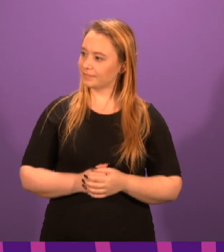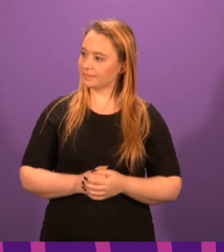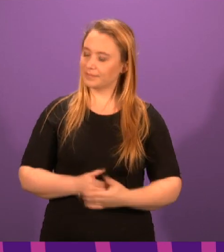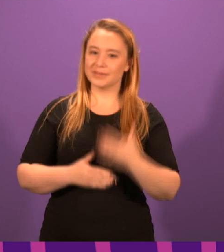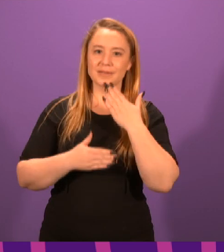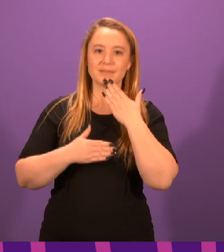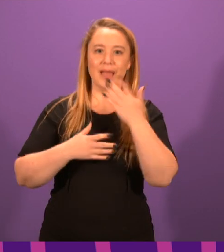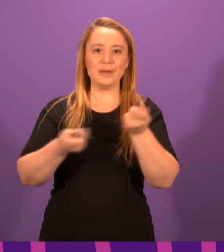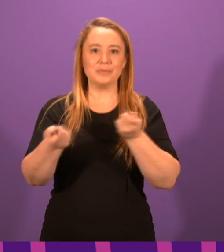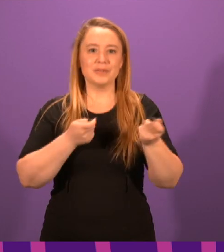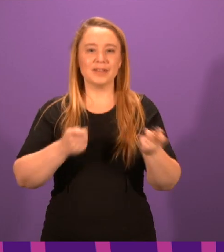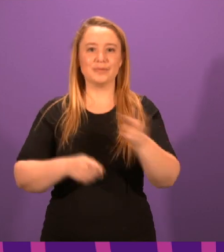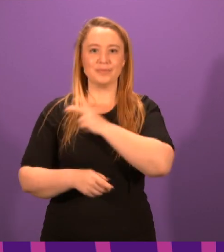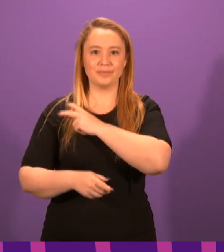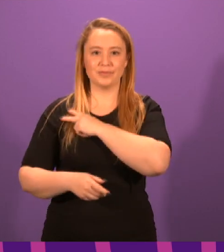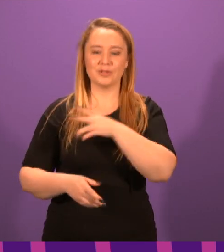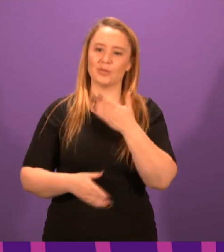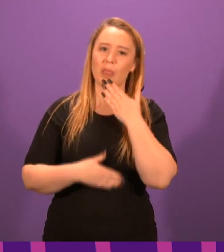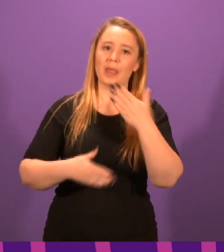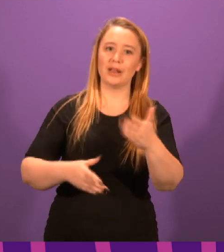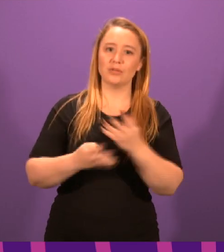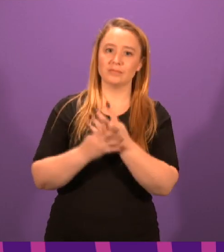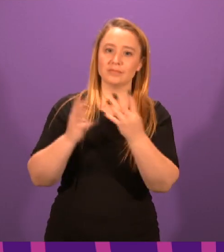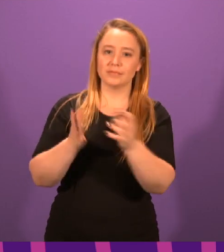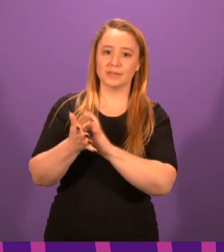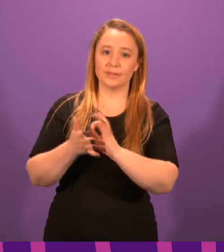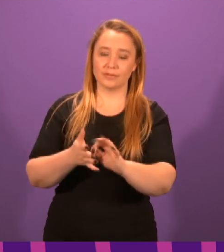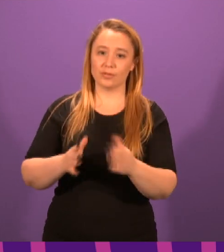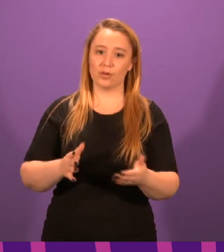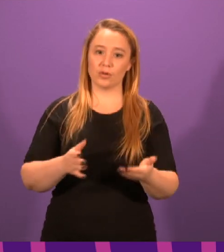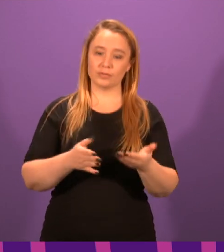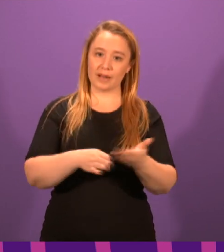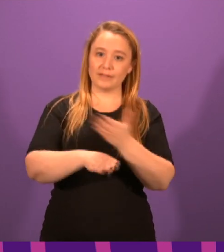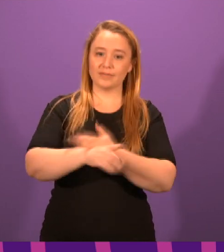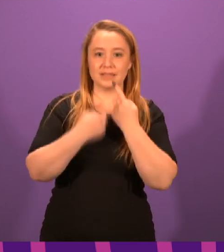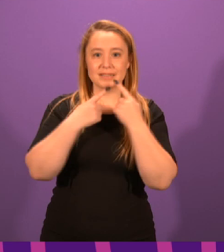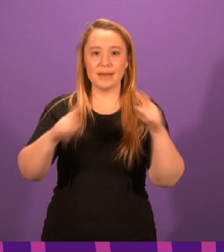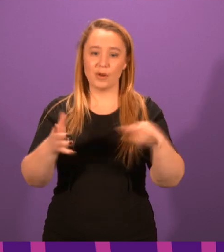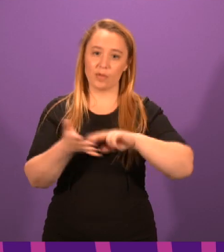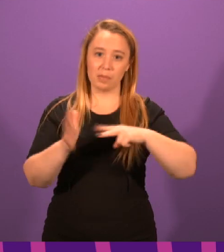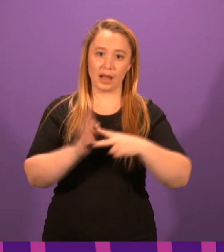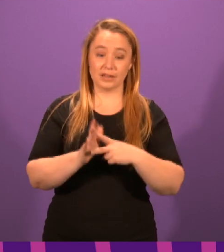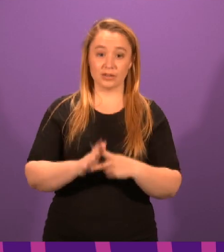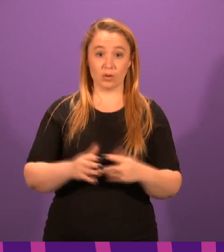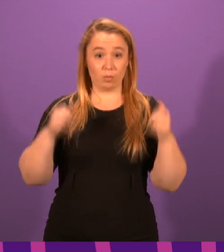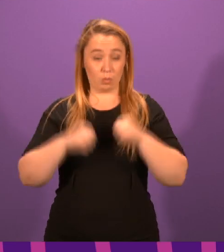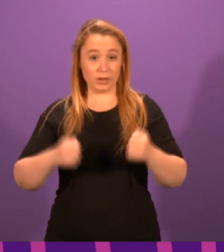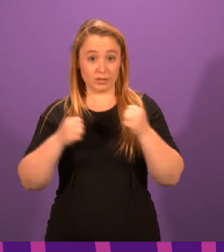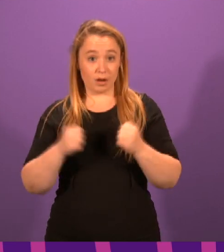(Highlands and Islands) (Con): I thank the cabinet secretary for advance sight of her statement and the publication of the plan. As we move into winter, it is more critical than ever that we